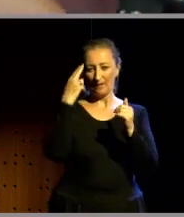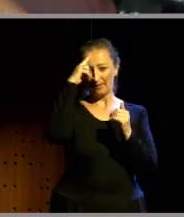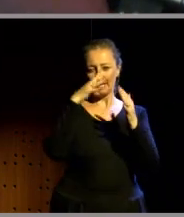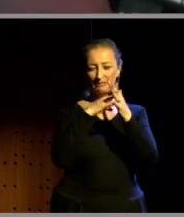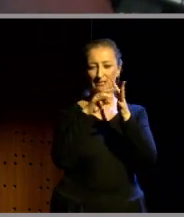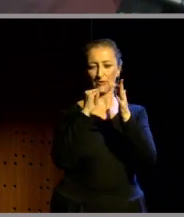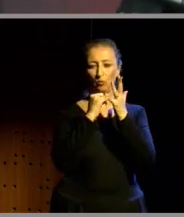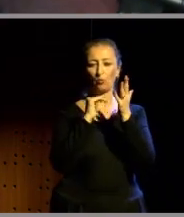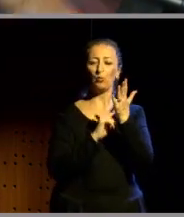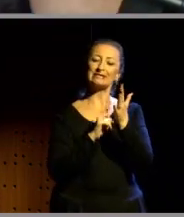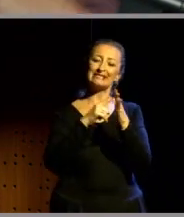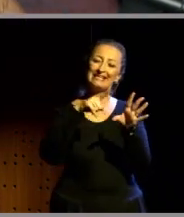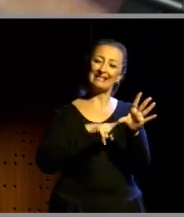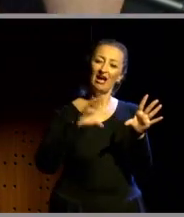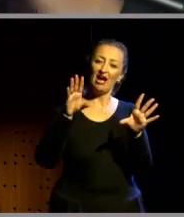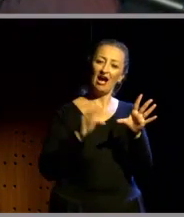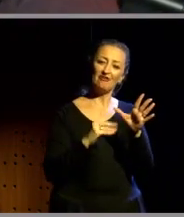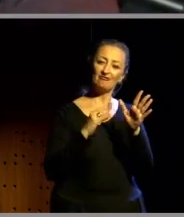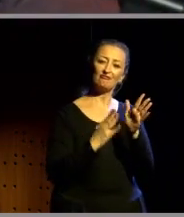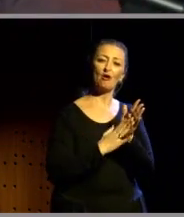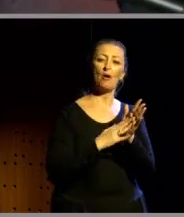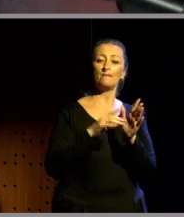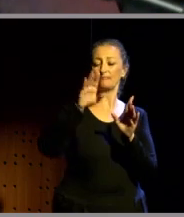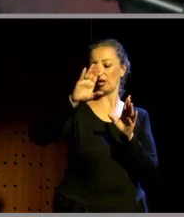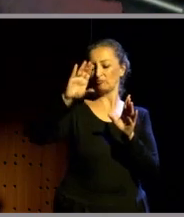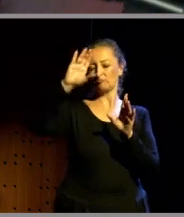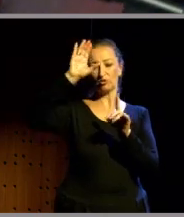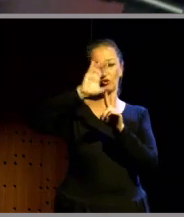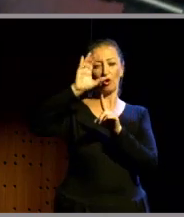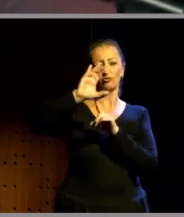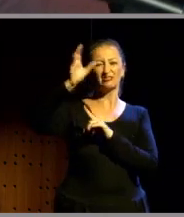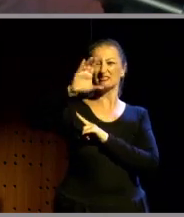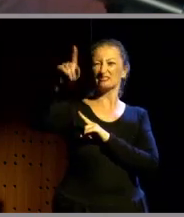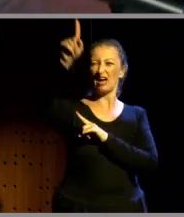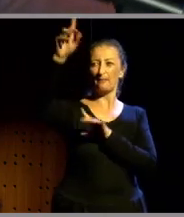I'm a Quandamooka man from Minjerribah, just off the coast of Brisbane. Yes, thank you very much.